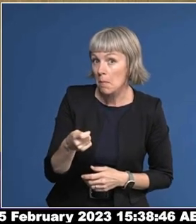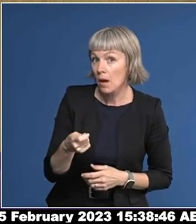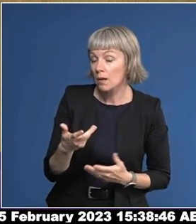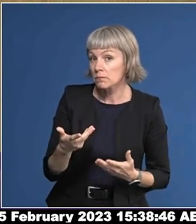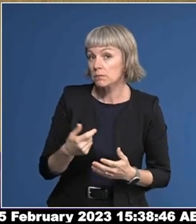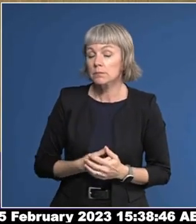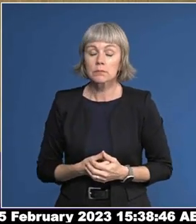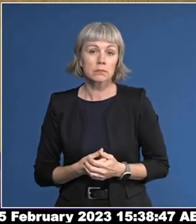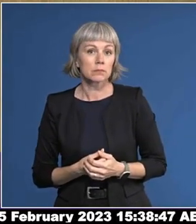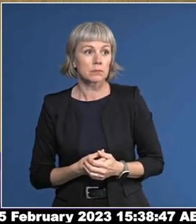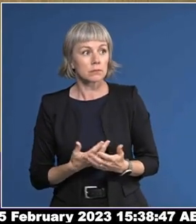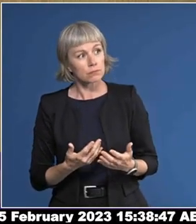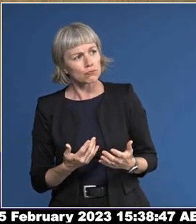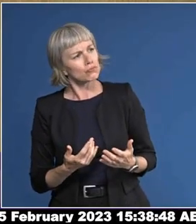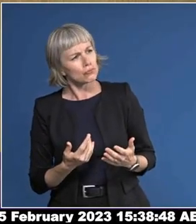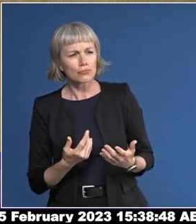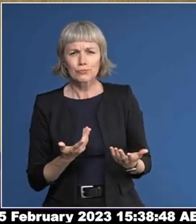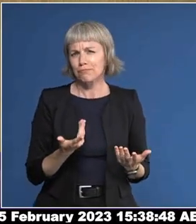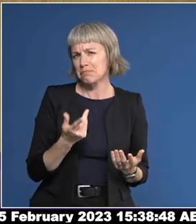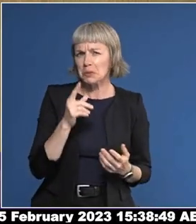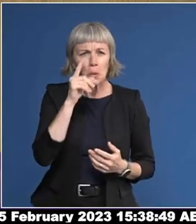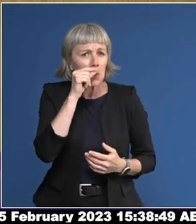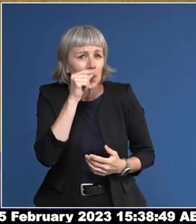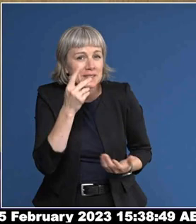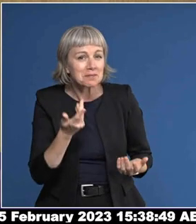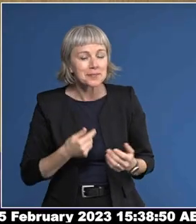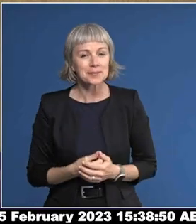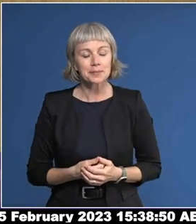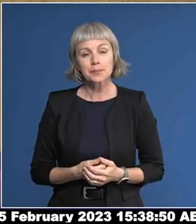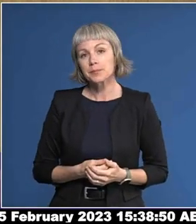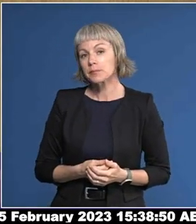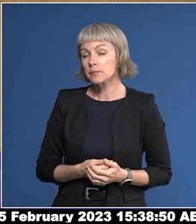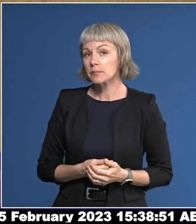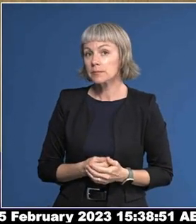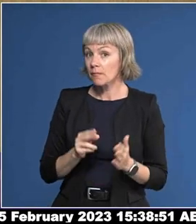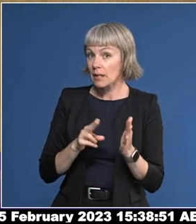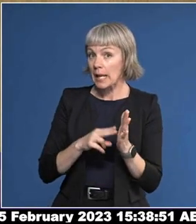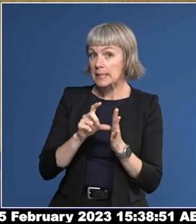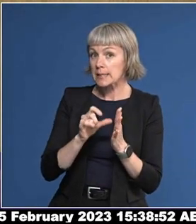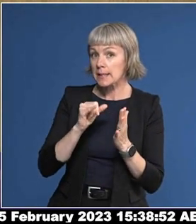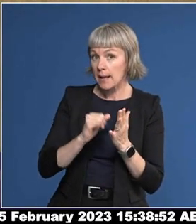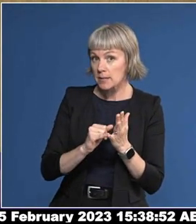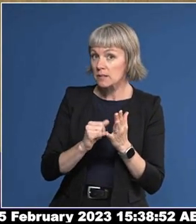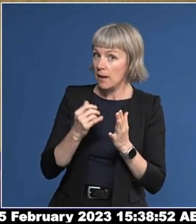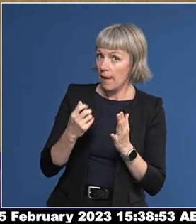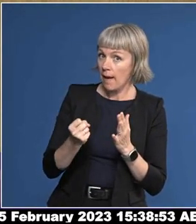We could ask. Does NDS have a view about how this resource is best used?